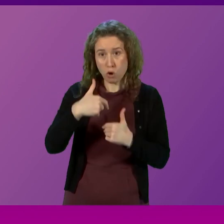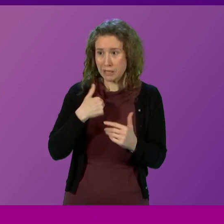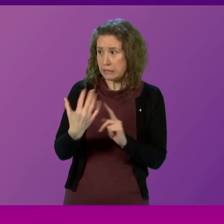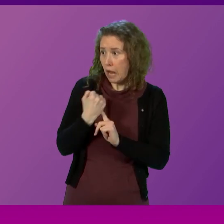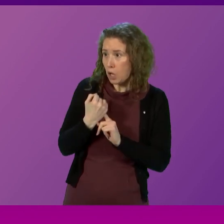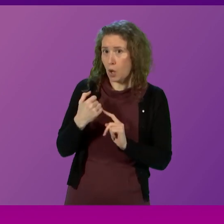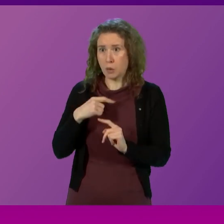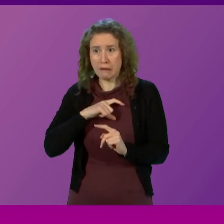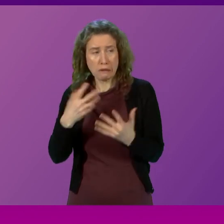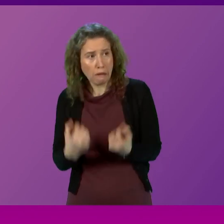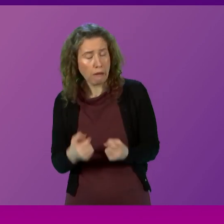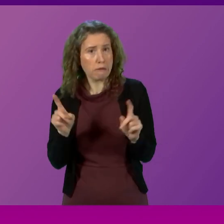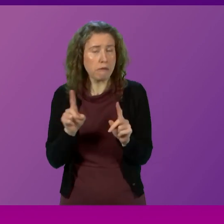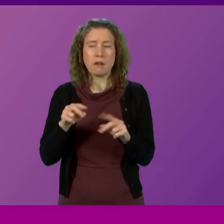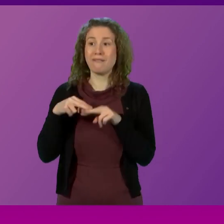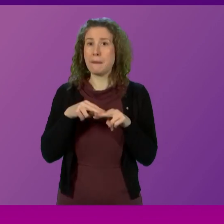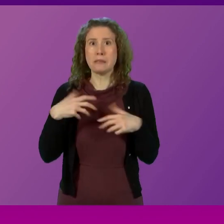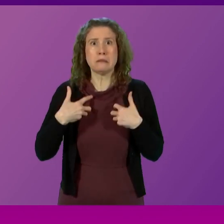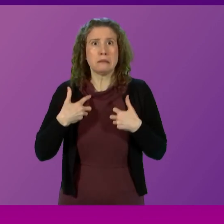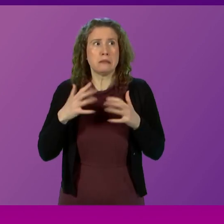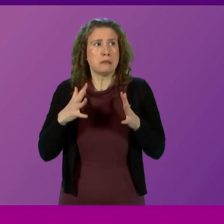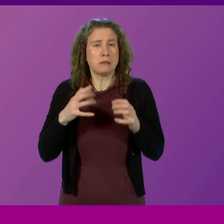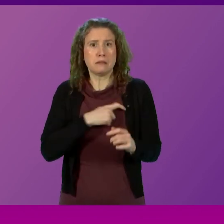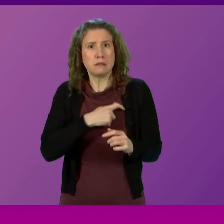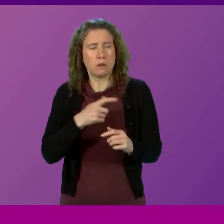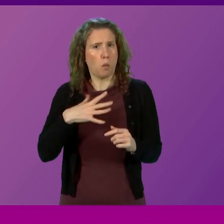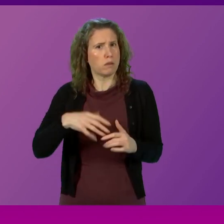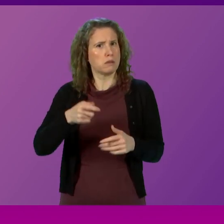families who are anxious for treatment to start and people who have lost a loved